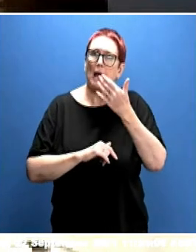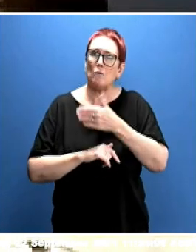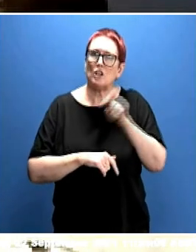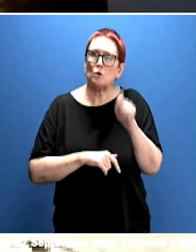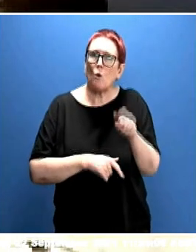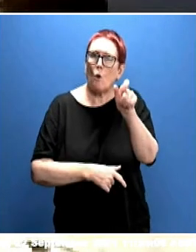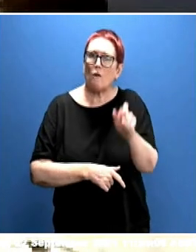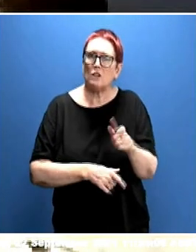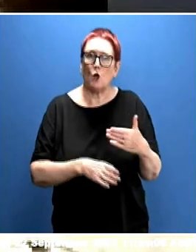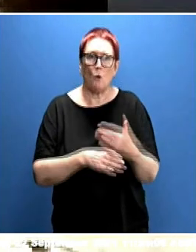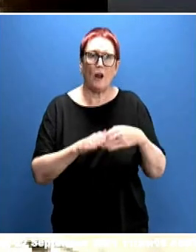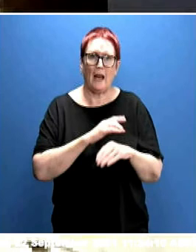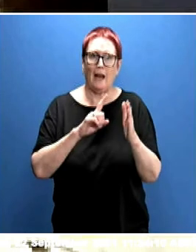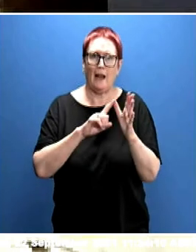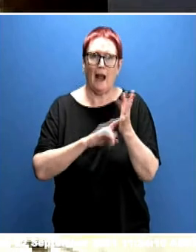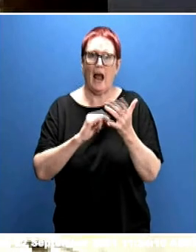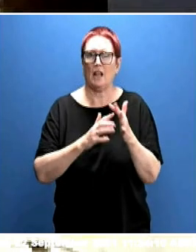working in ALSWA's legal practice.